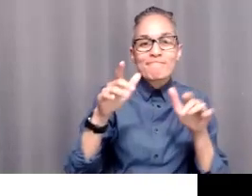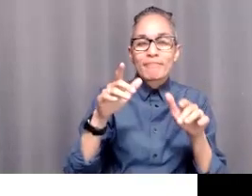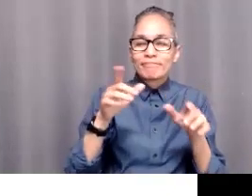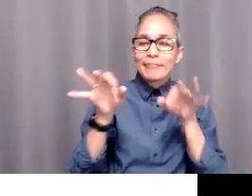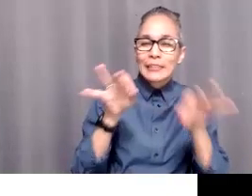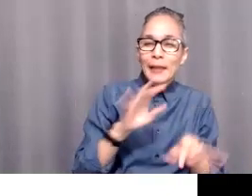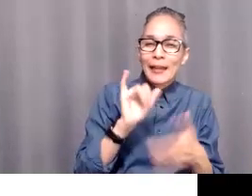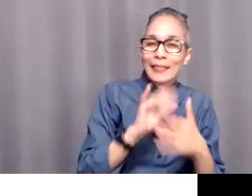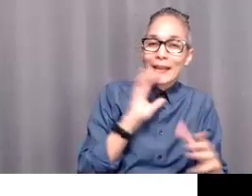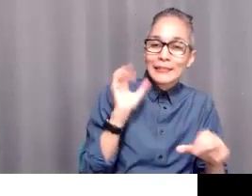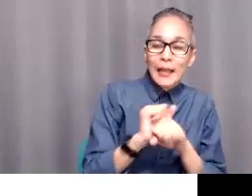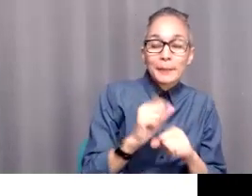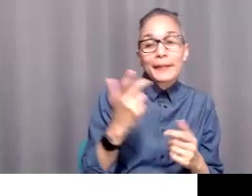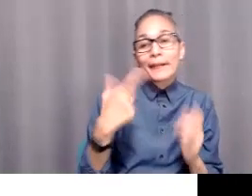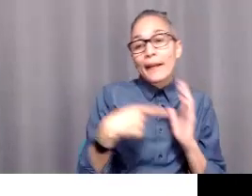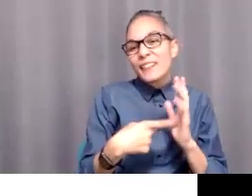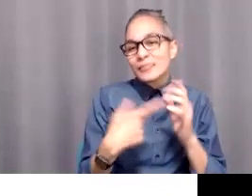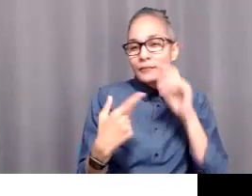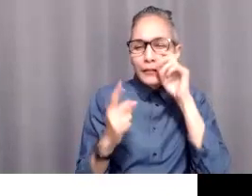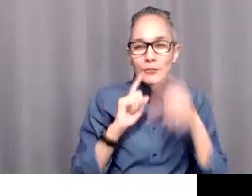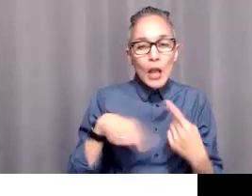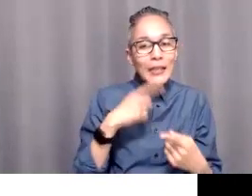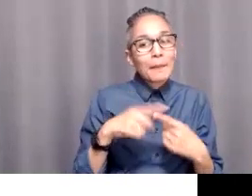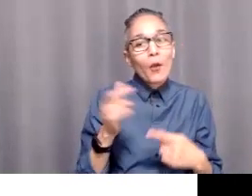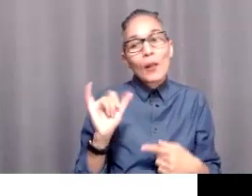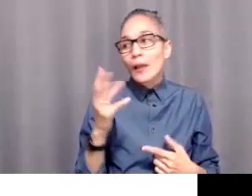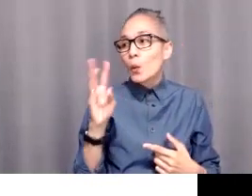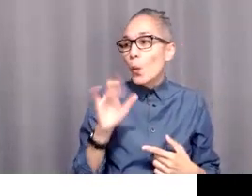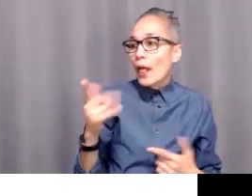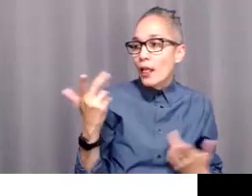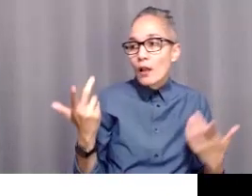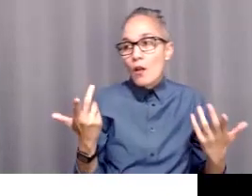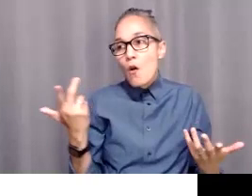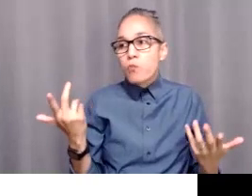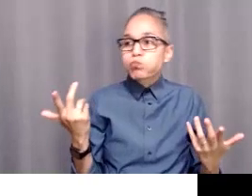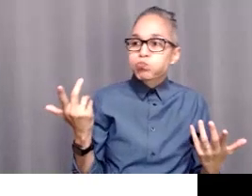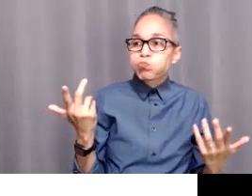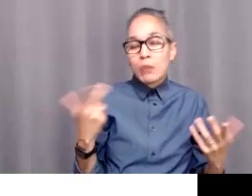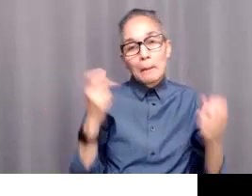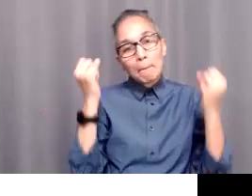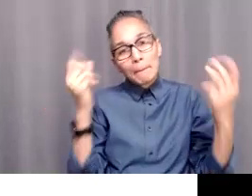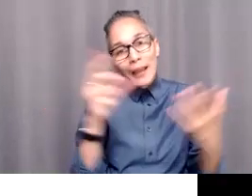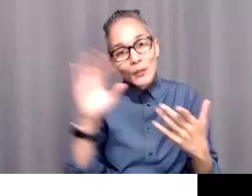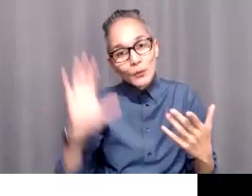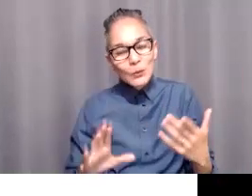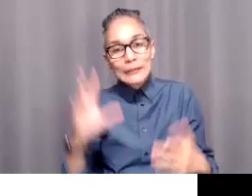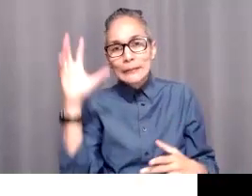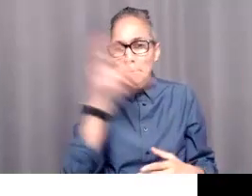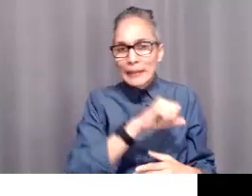So, for example, you know, talking about, well, you know, a lot of students, you know, missed this question